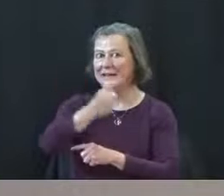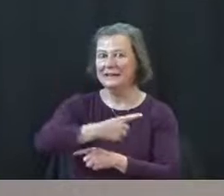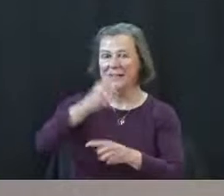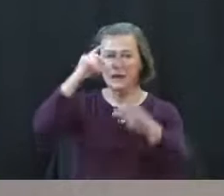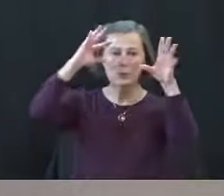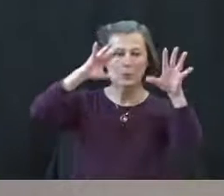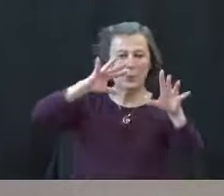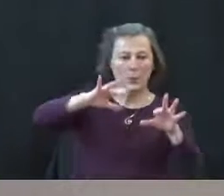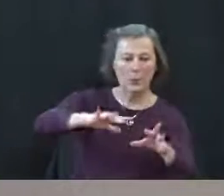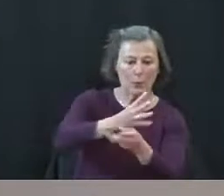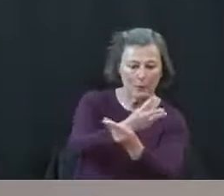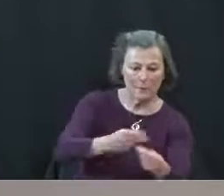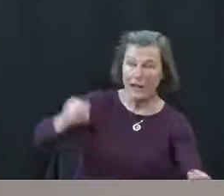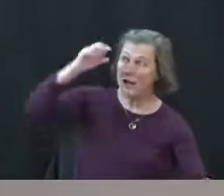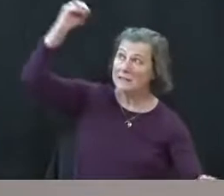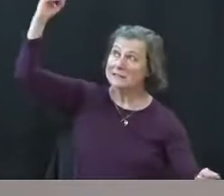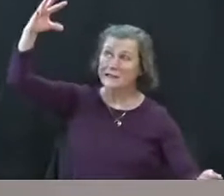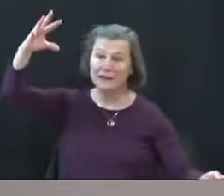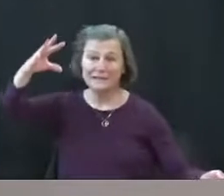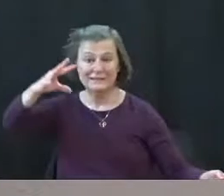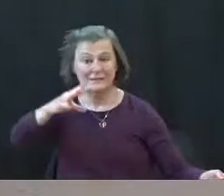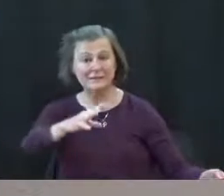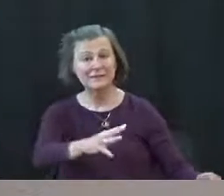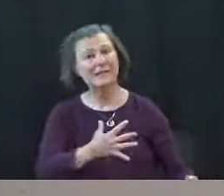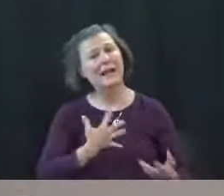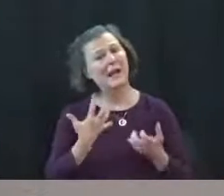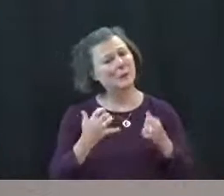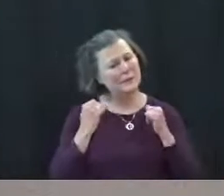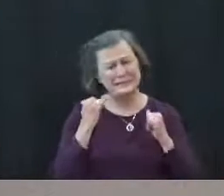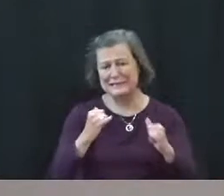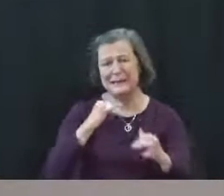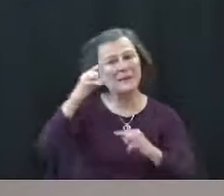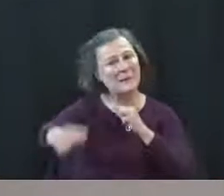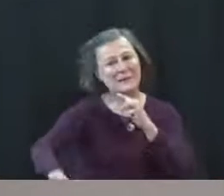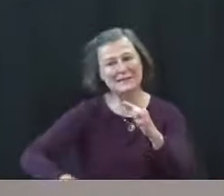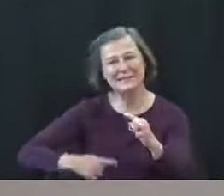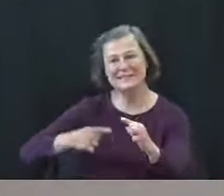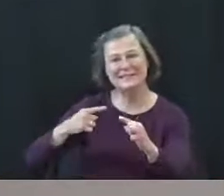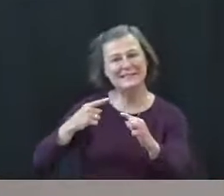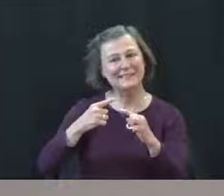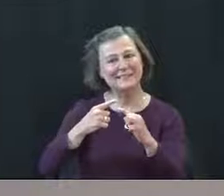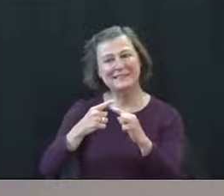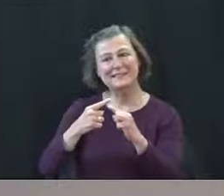I'd like to be those seasons, made up and undone.